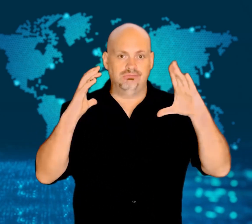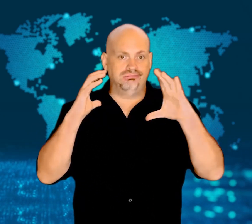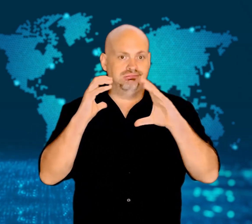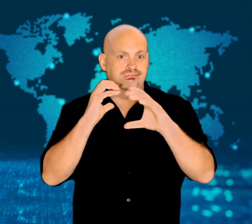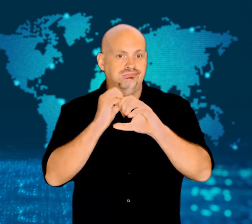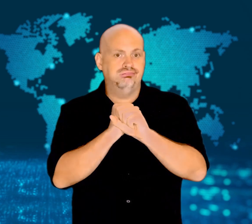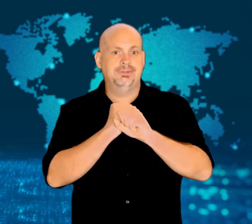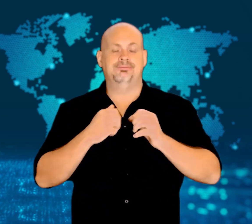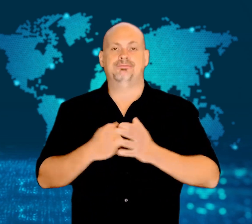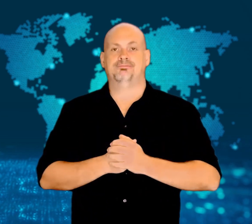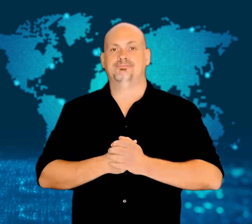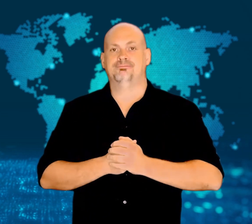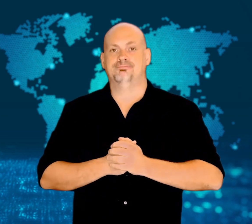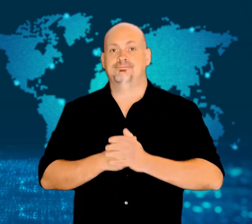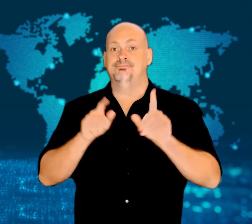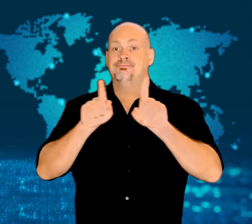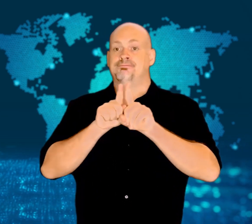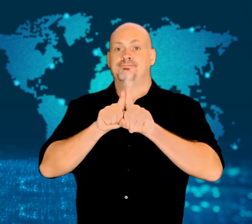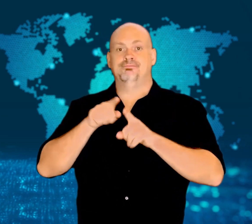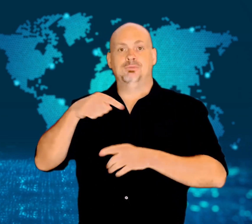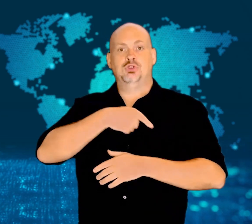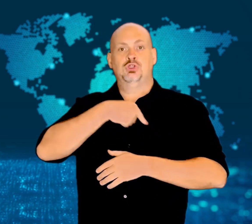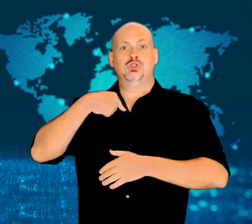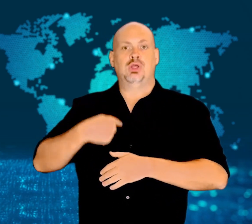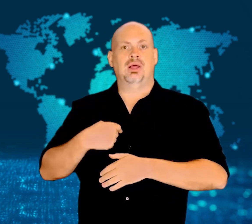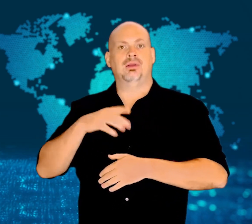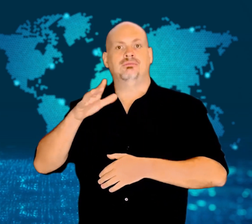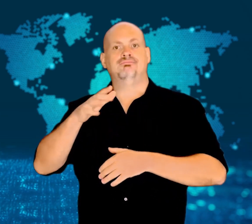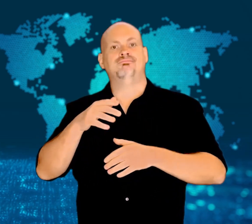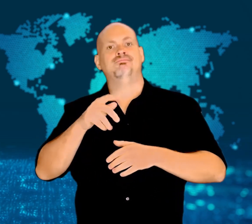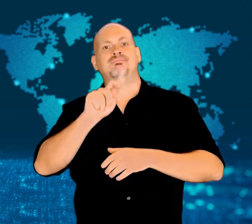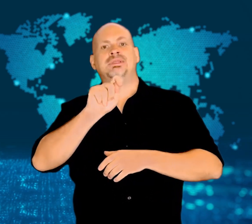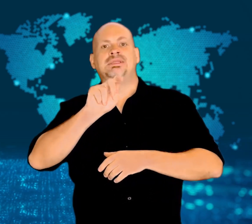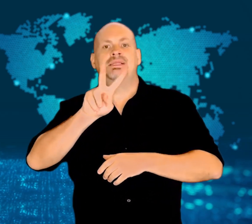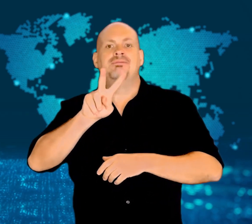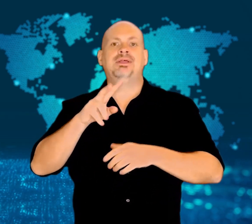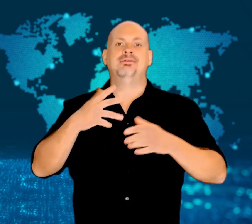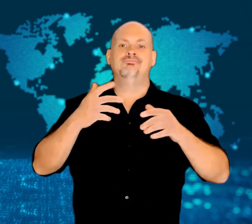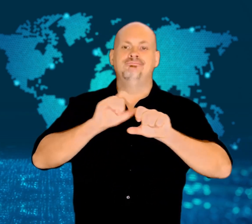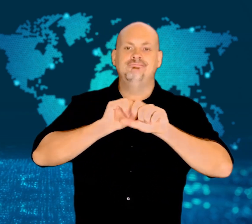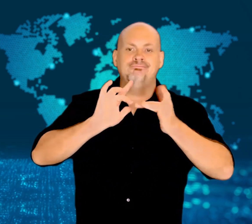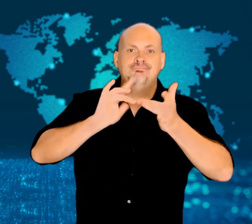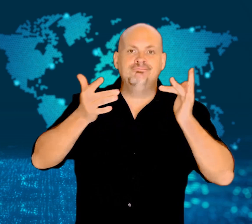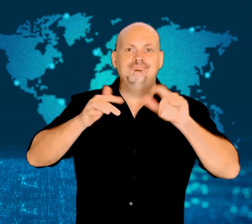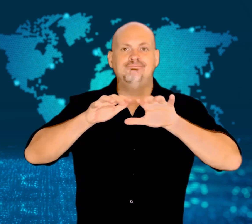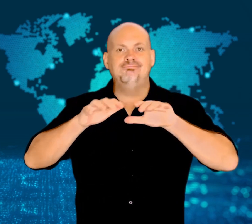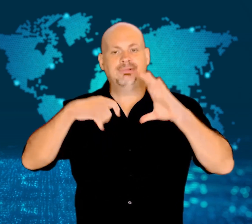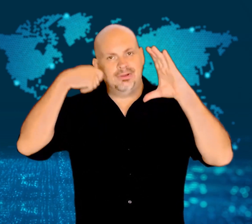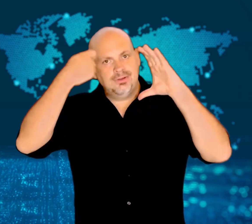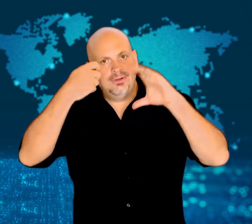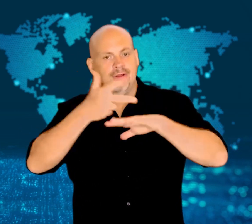There are censors in the country that are trying